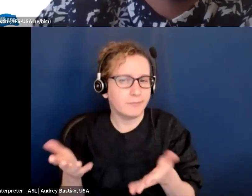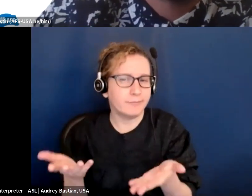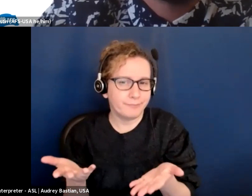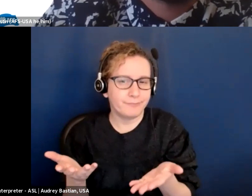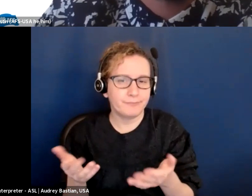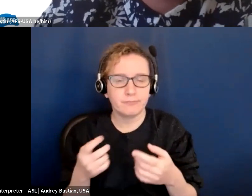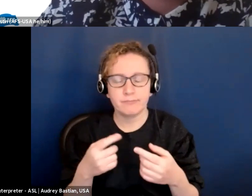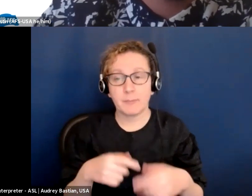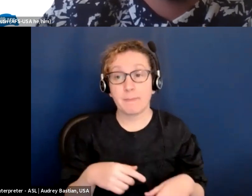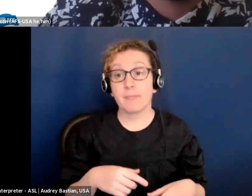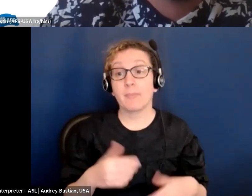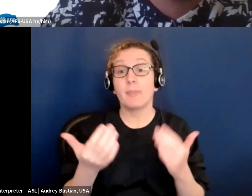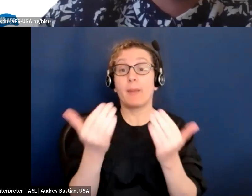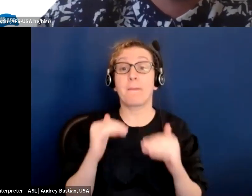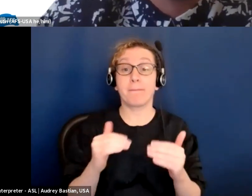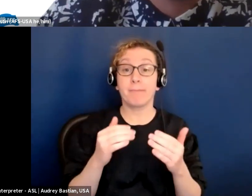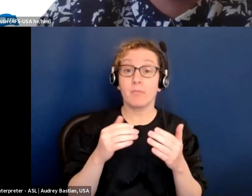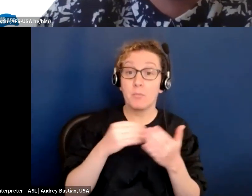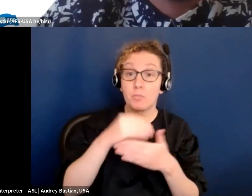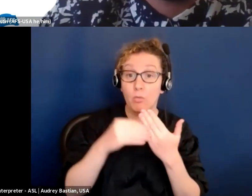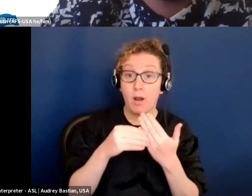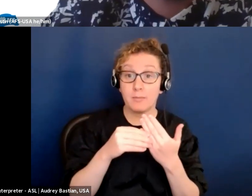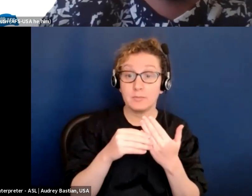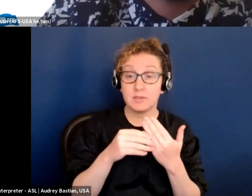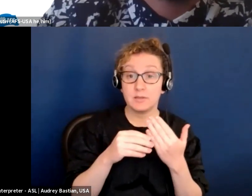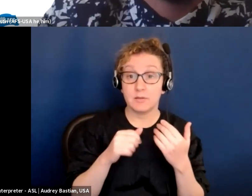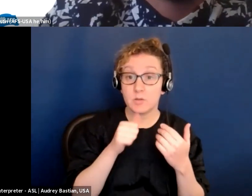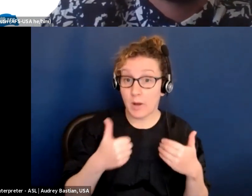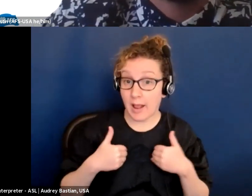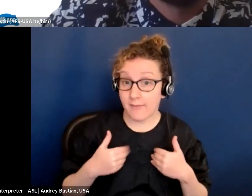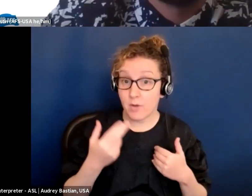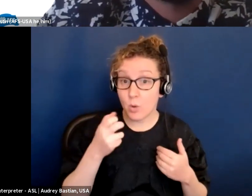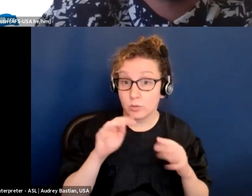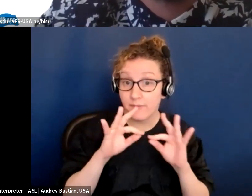In terms of programs that may have a different not have a host family component to, it